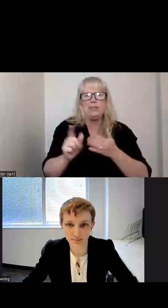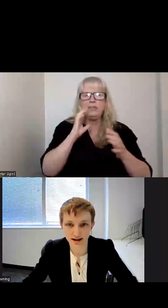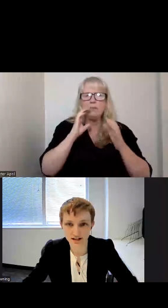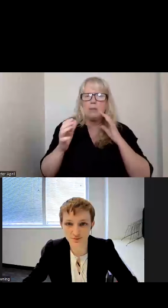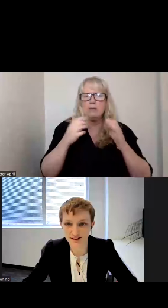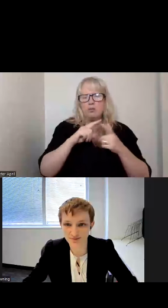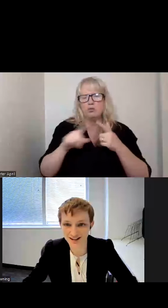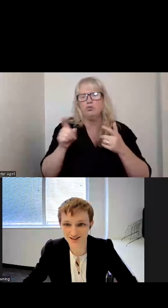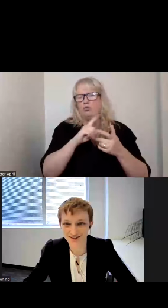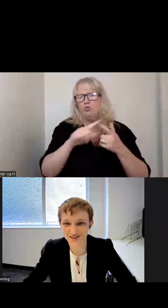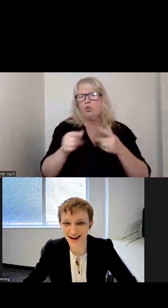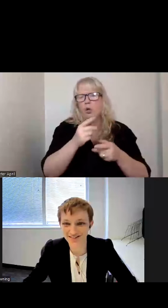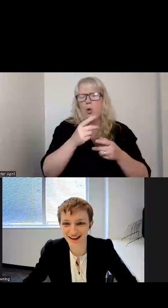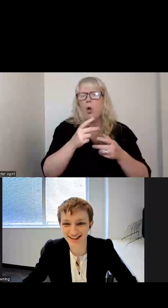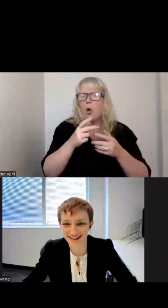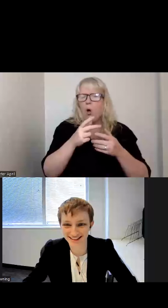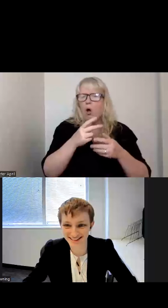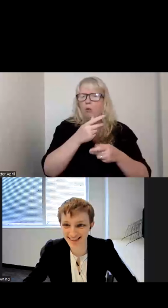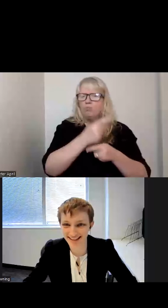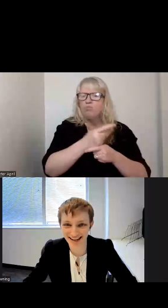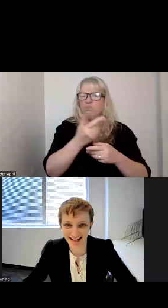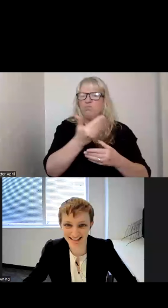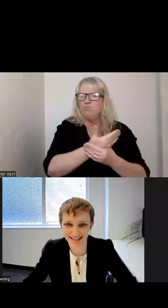THAT PAGE AND MAKE SURE YOU HAVE THAT LINK HANDY.